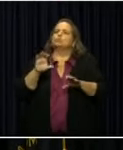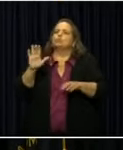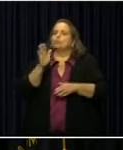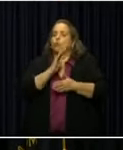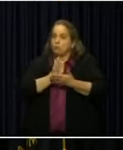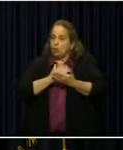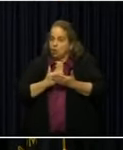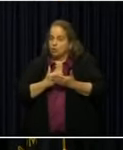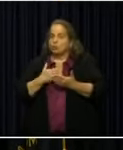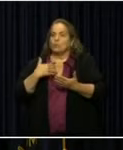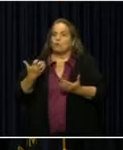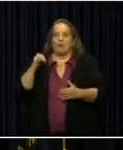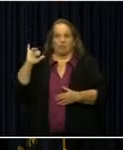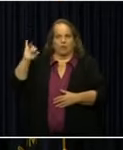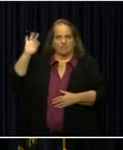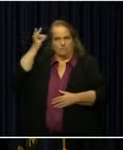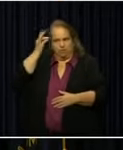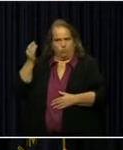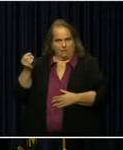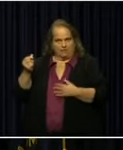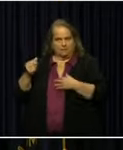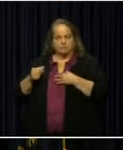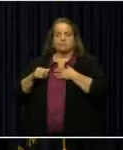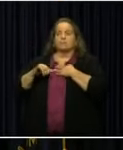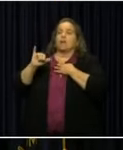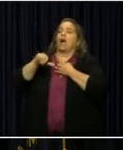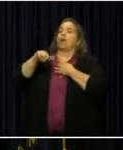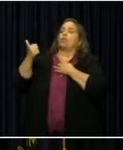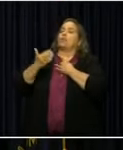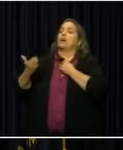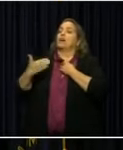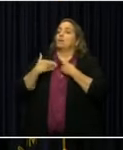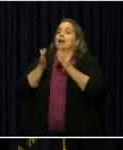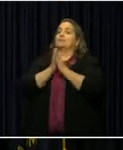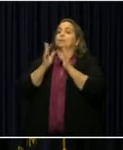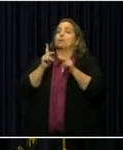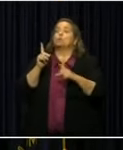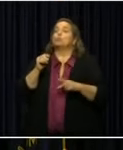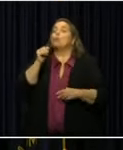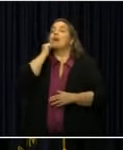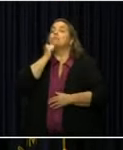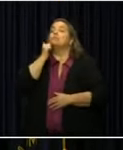BUT IT'S ALSO THE COLOR OF RENEWAL, KNOWING WE'RE GOING TO GET THROUGH IT AND WE'RE GOING